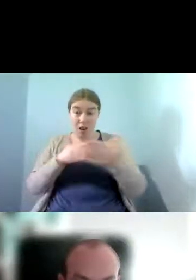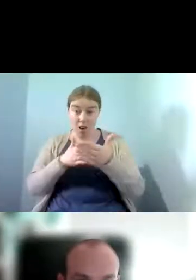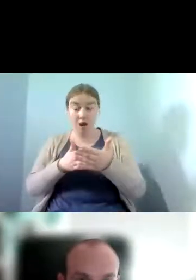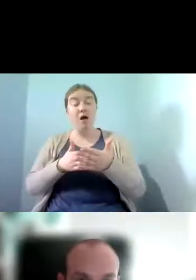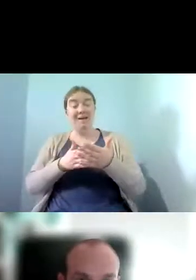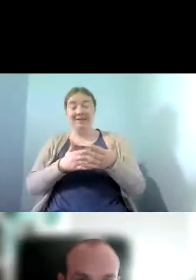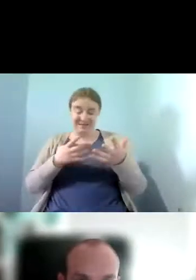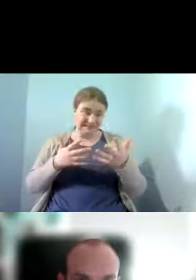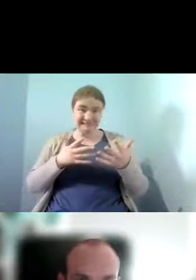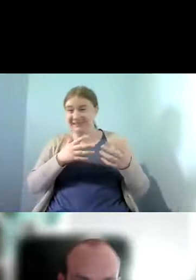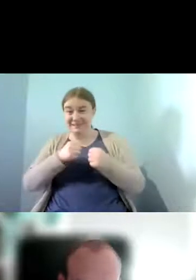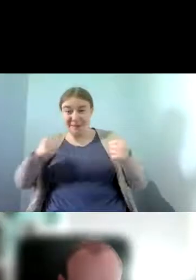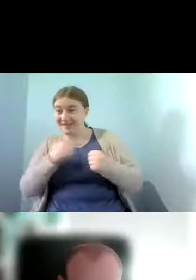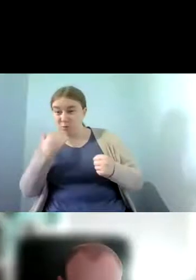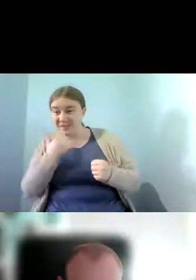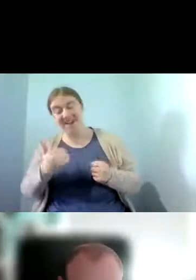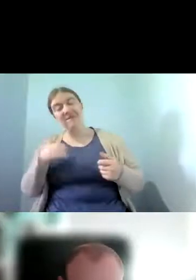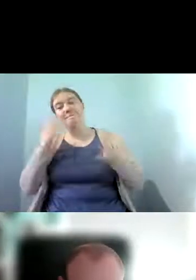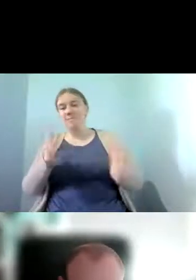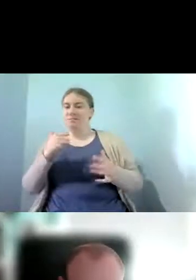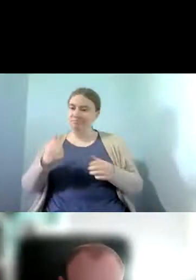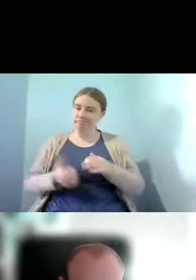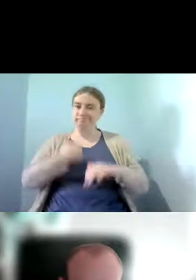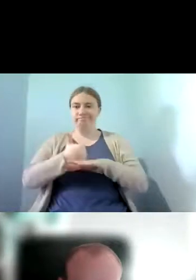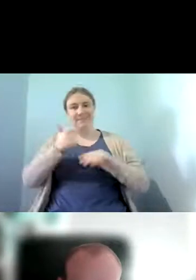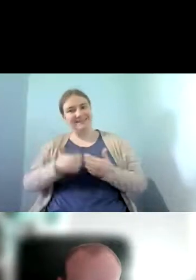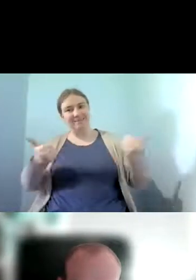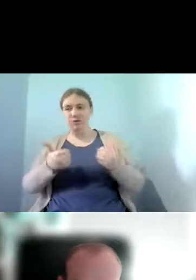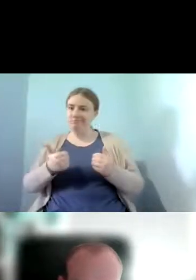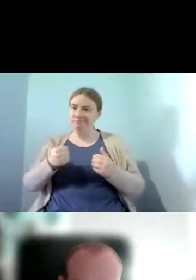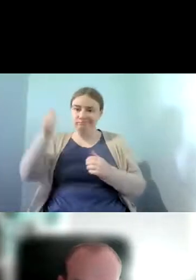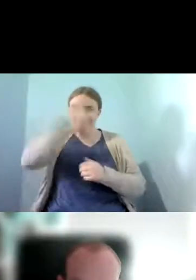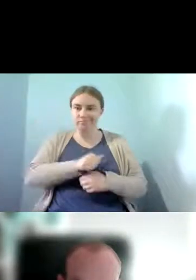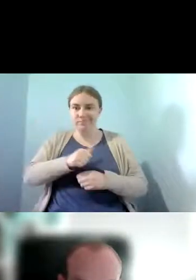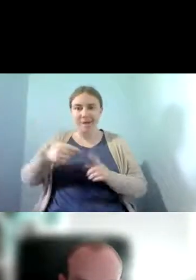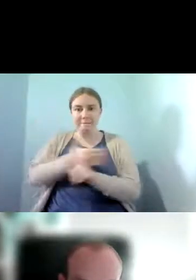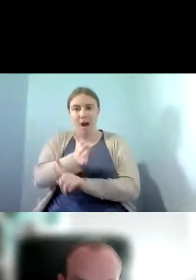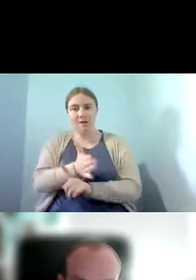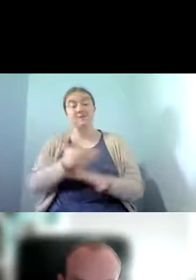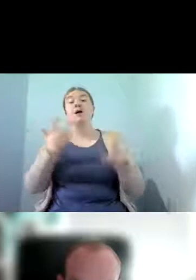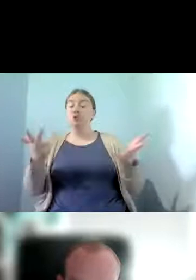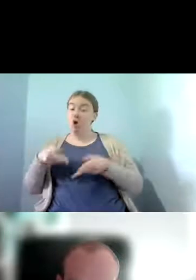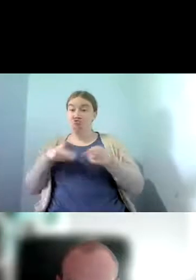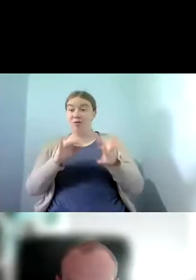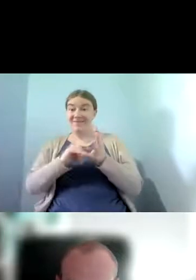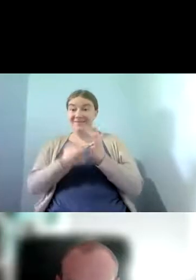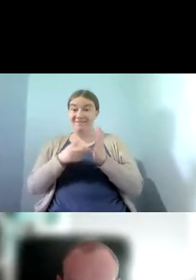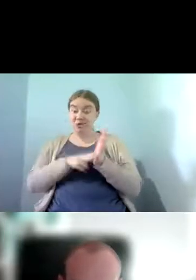are needed the weirs on the river severn two different types of fish pass were chosen